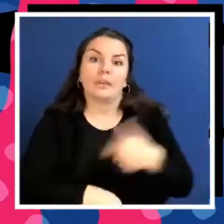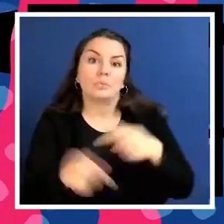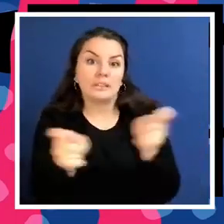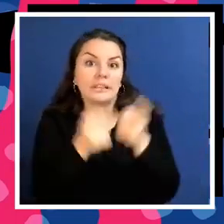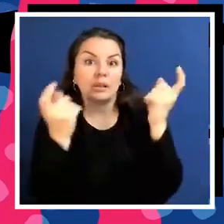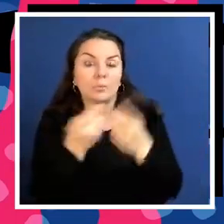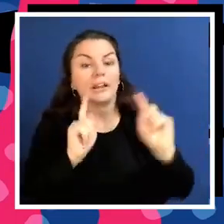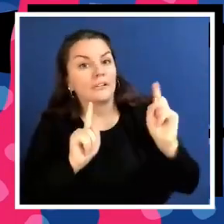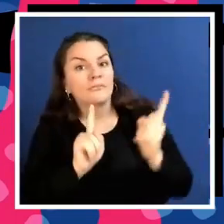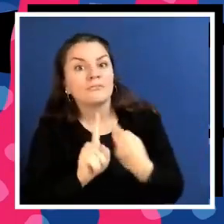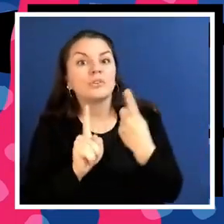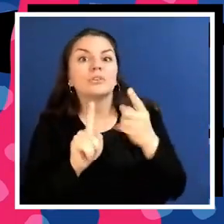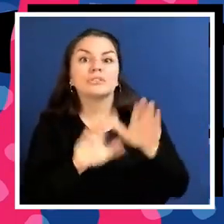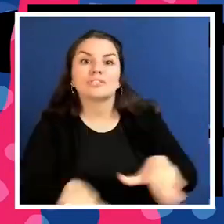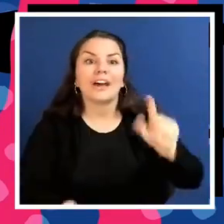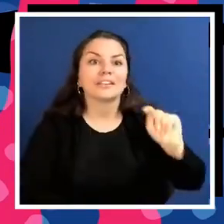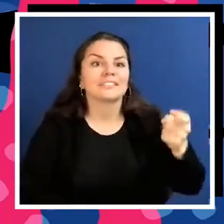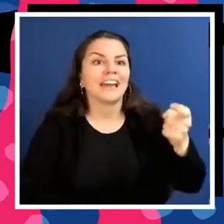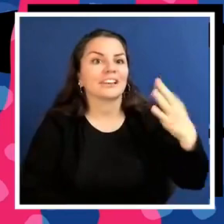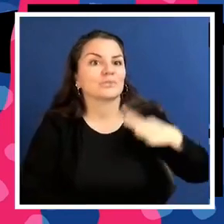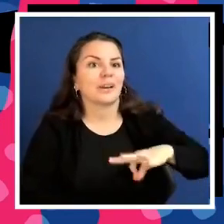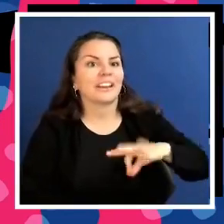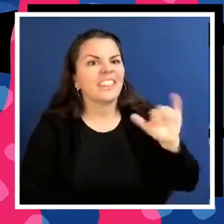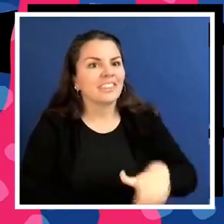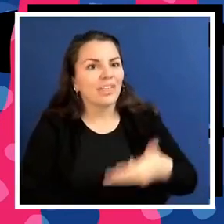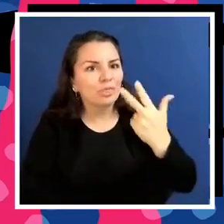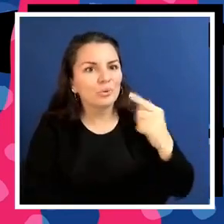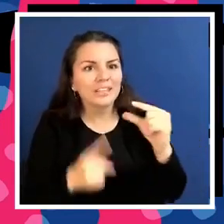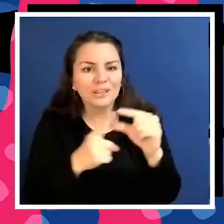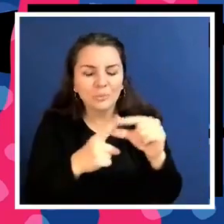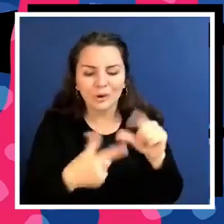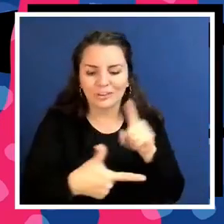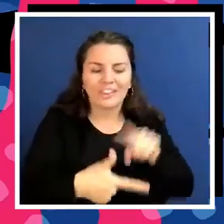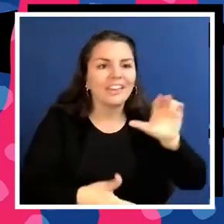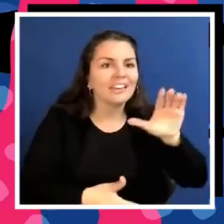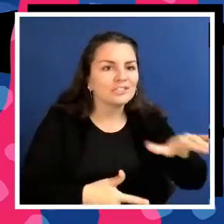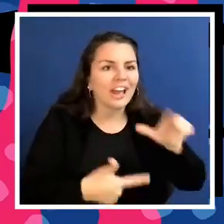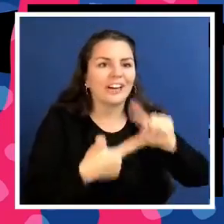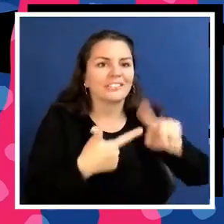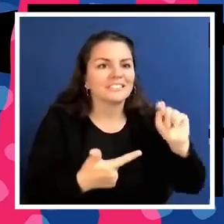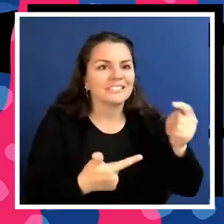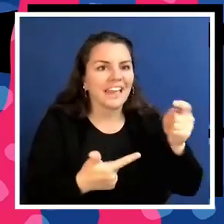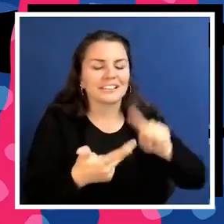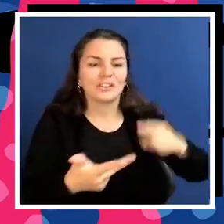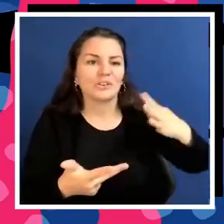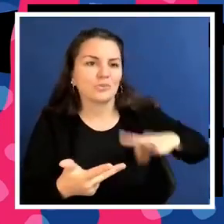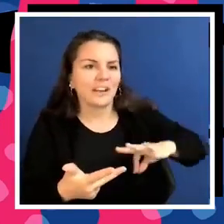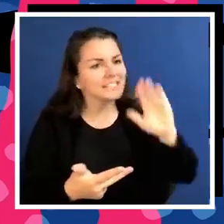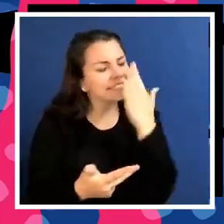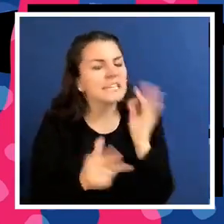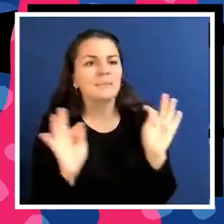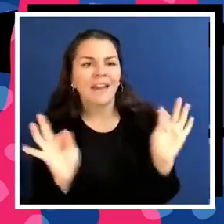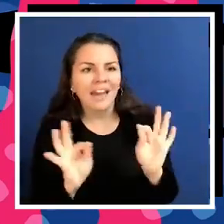IT IS! WE ARE ACTUALLY MOVING THE BALL FORWARD. TODAY AS WE MARKED THE